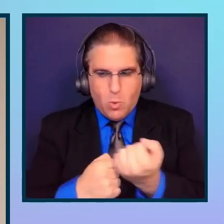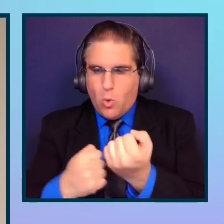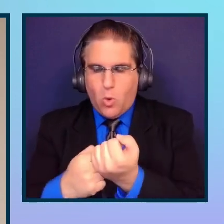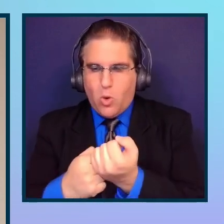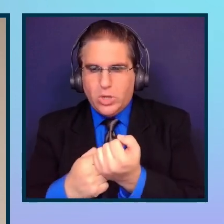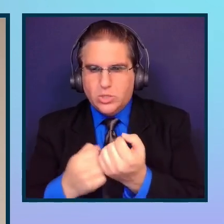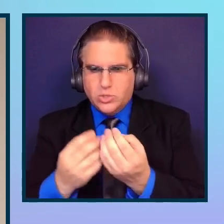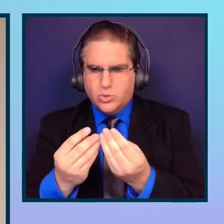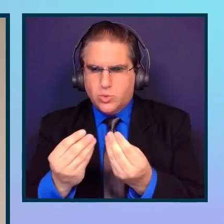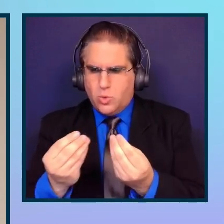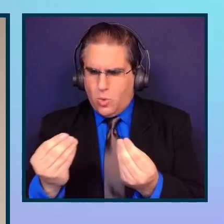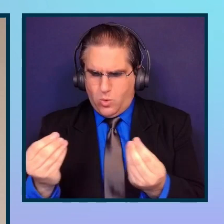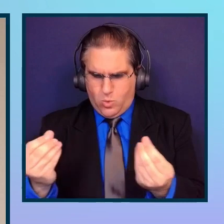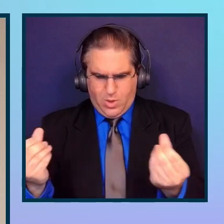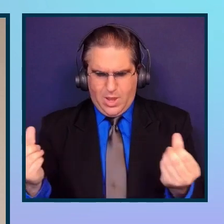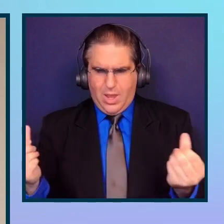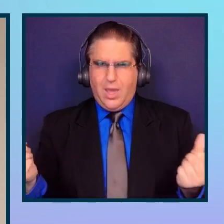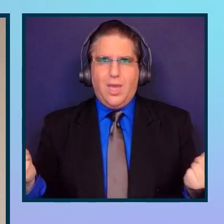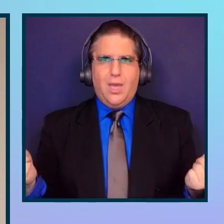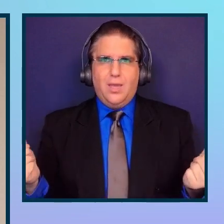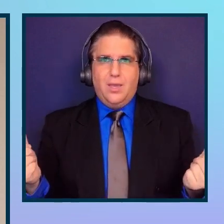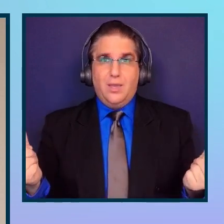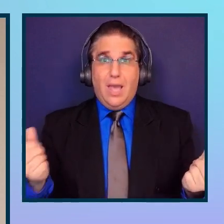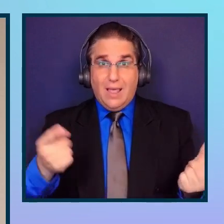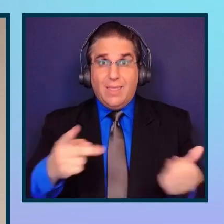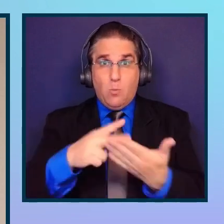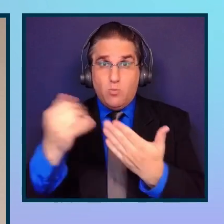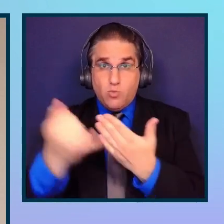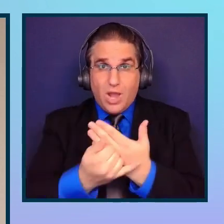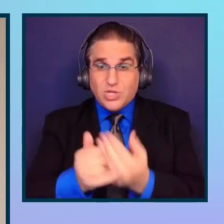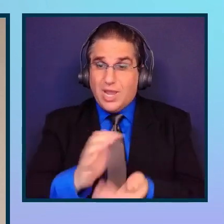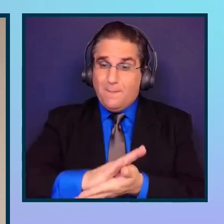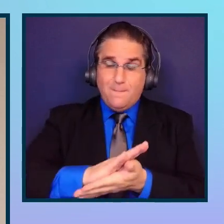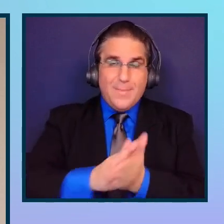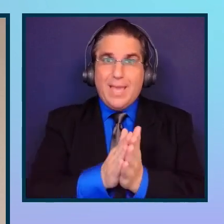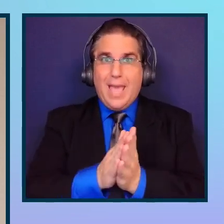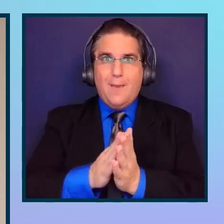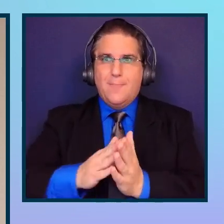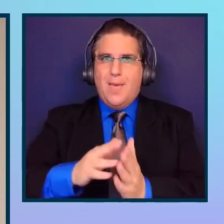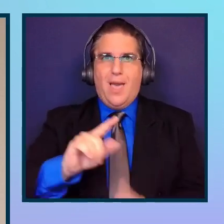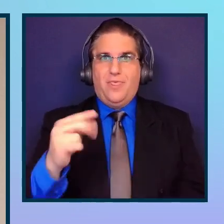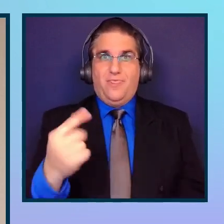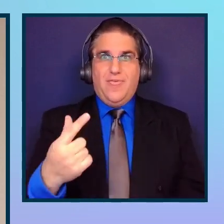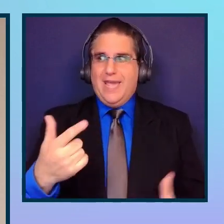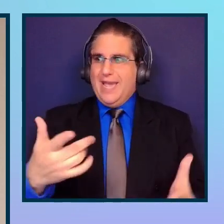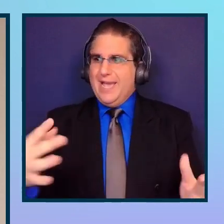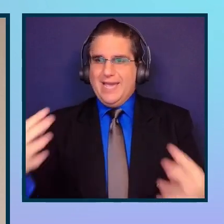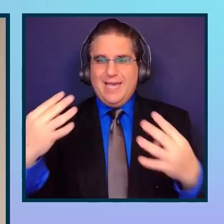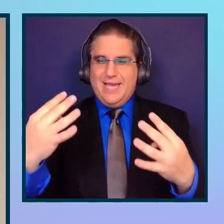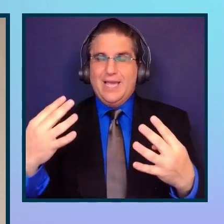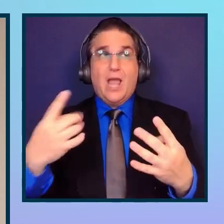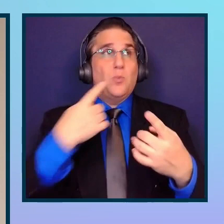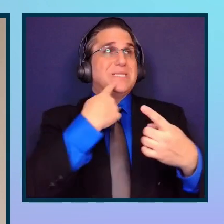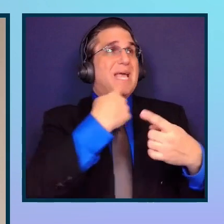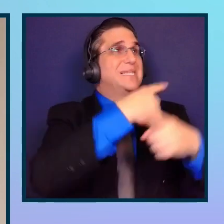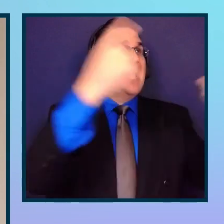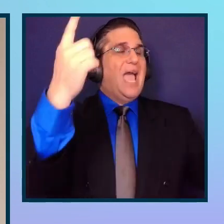and that project that you had built to a thing that became announced a great fanfare, suddenly it dissolves like sand through the fingertips.